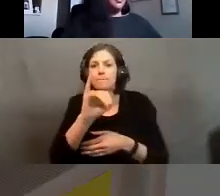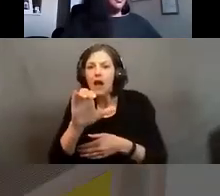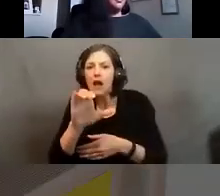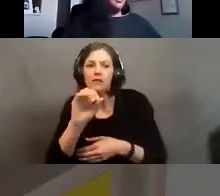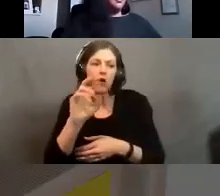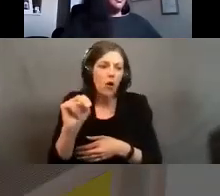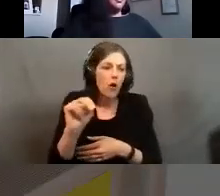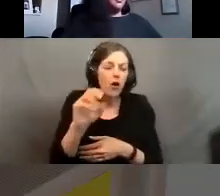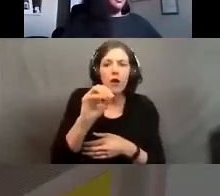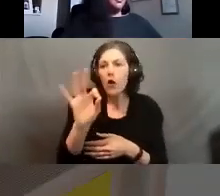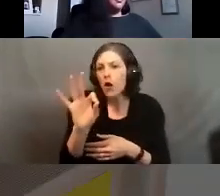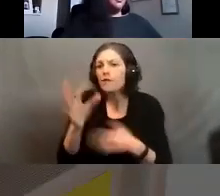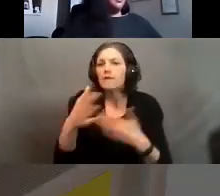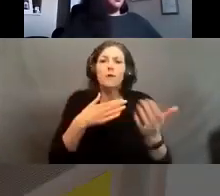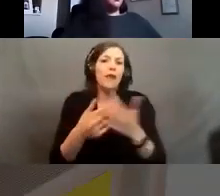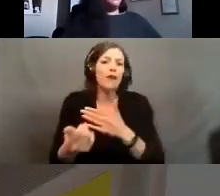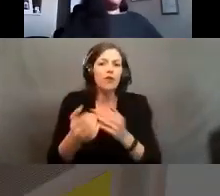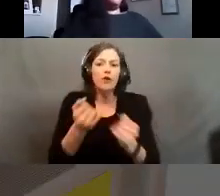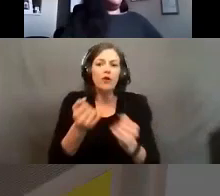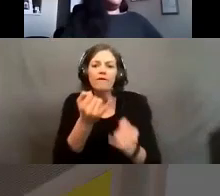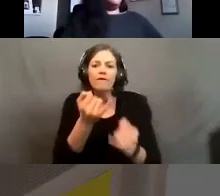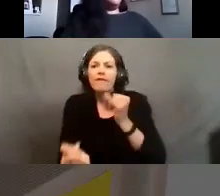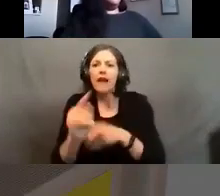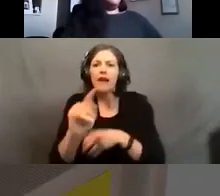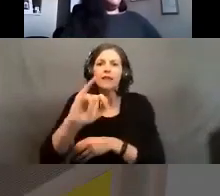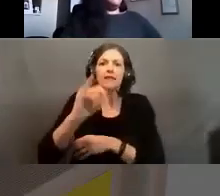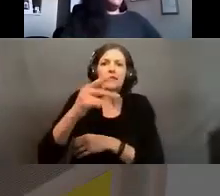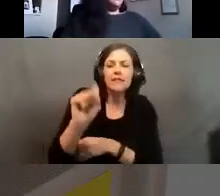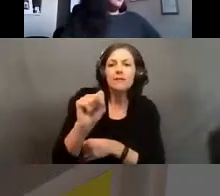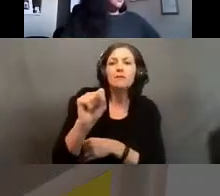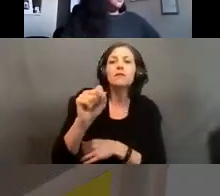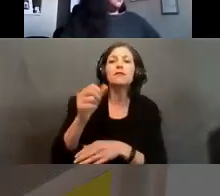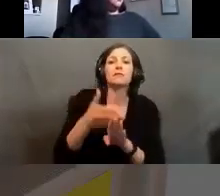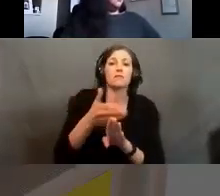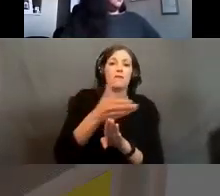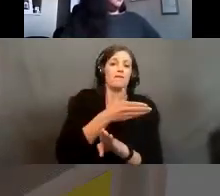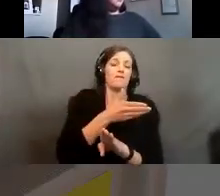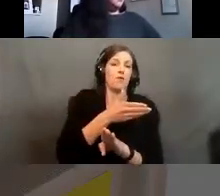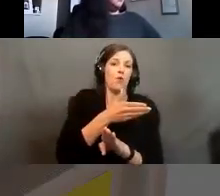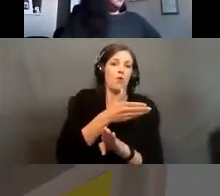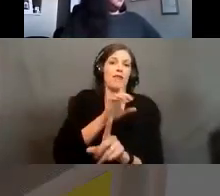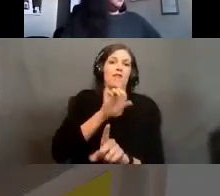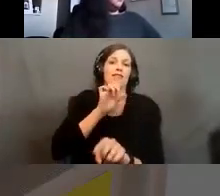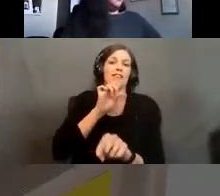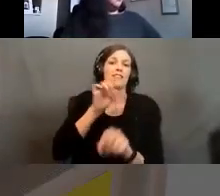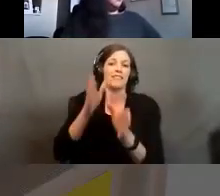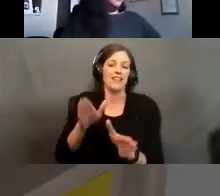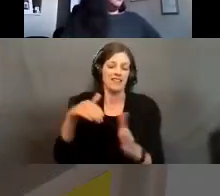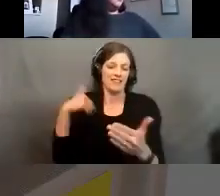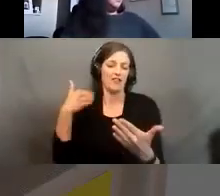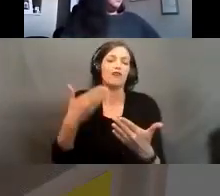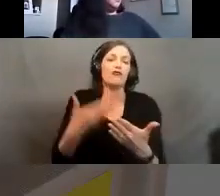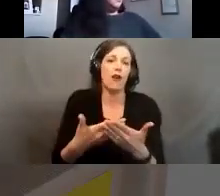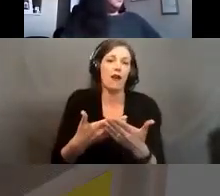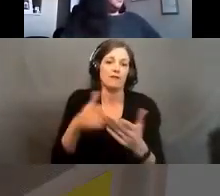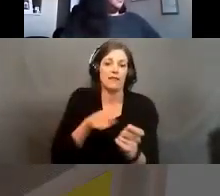any particular final tips before the attendee 12:31:31 arrived at the appointed hour .